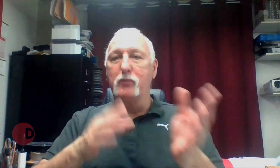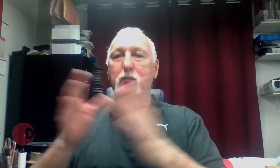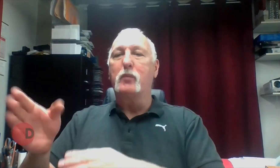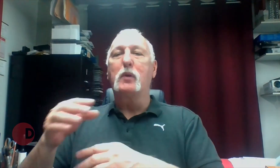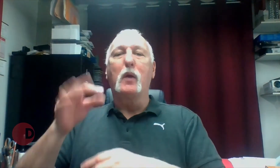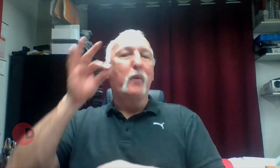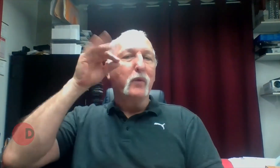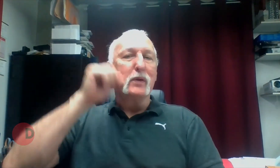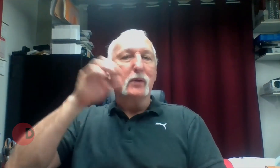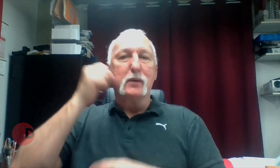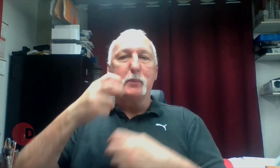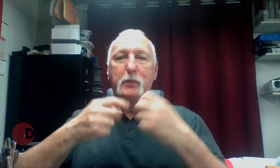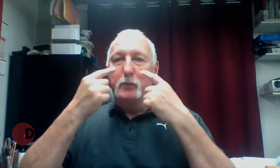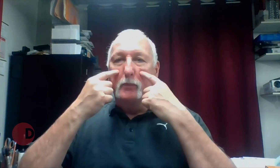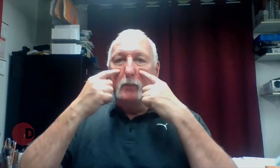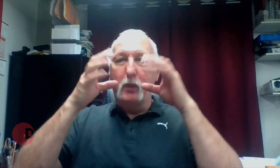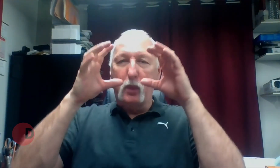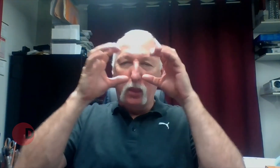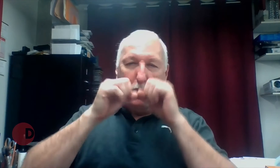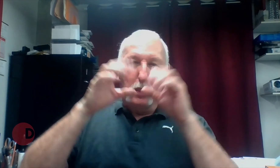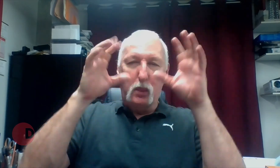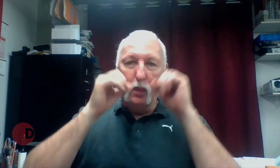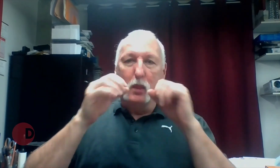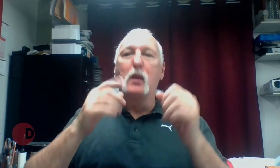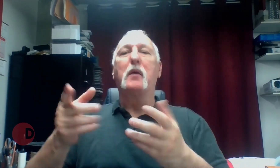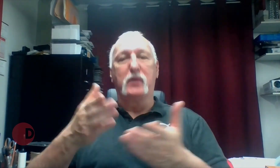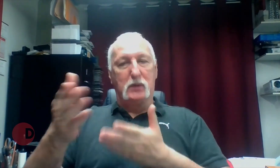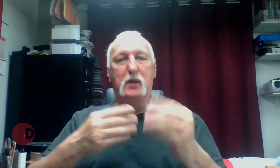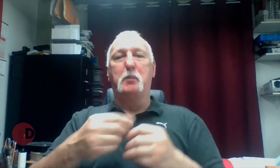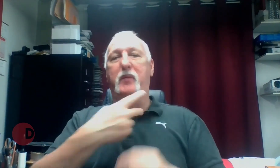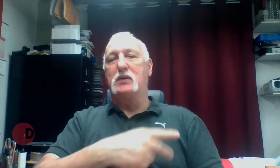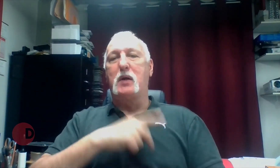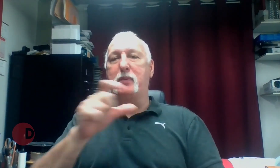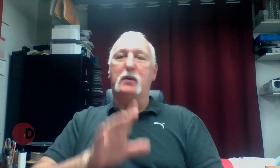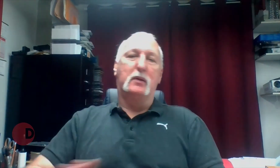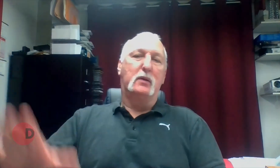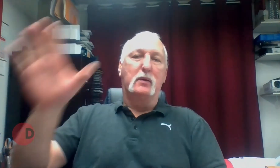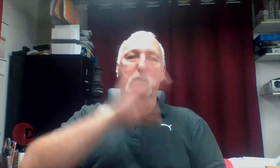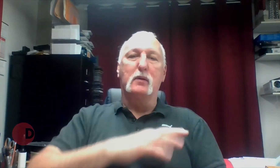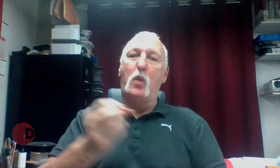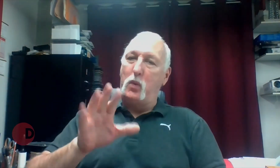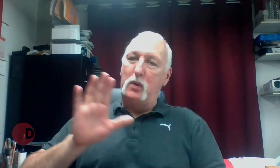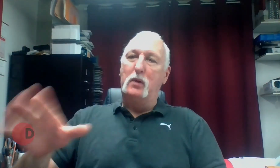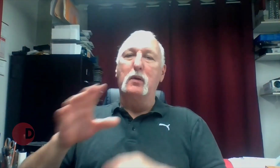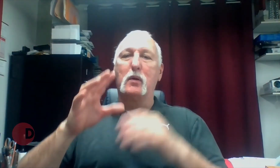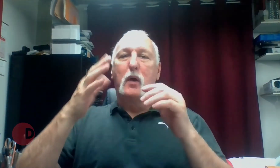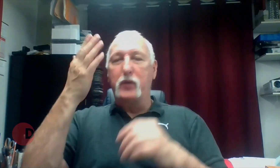There is an Usher syndrome office providing services,